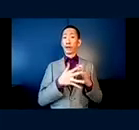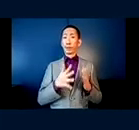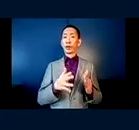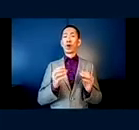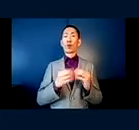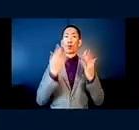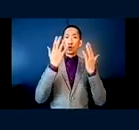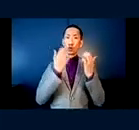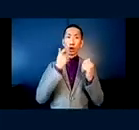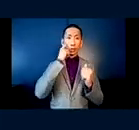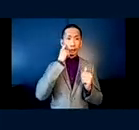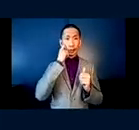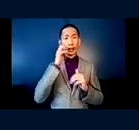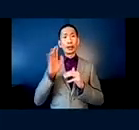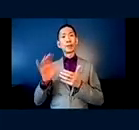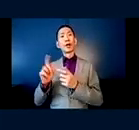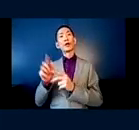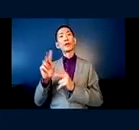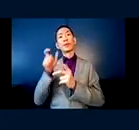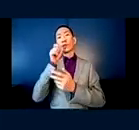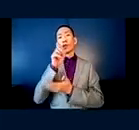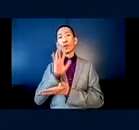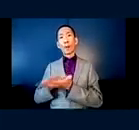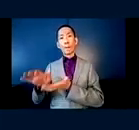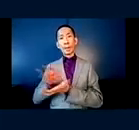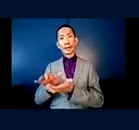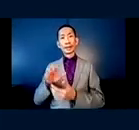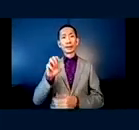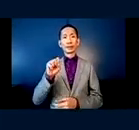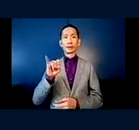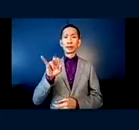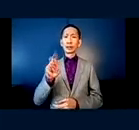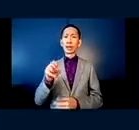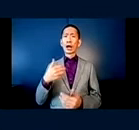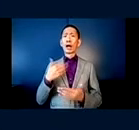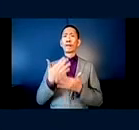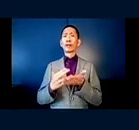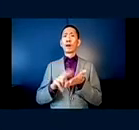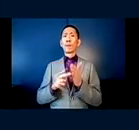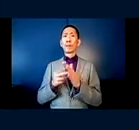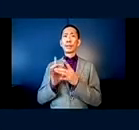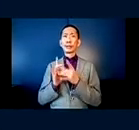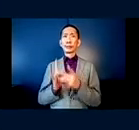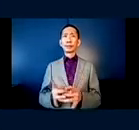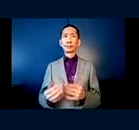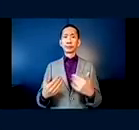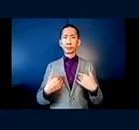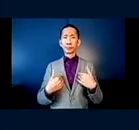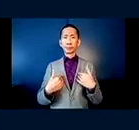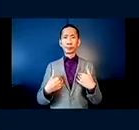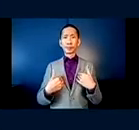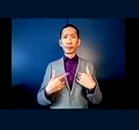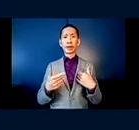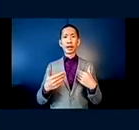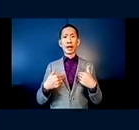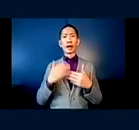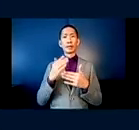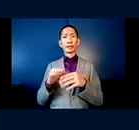AMERICAN WERE DARKER IN COMPLEXION THAN THOSE WHO SAID THEY WERE MIXED. SIRE DOES HAVE SOME MEANING TO IT, RIGHT?